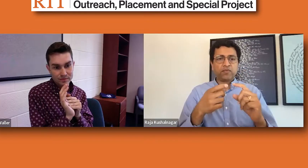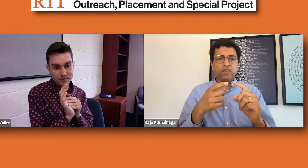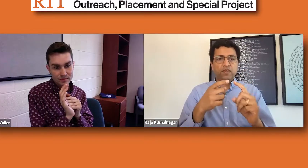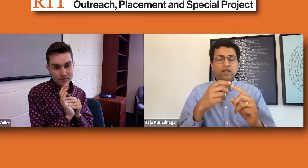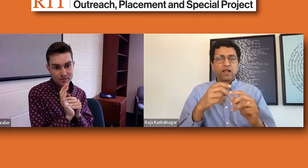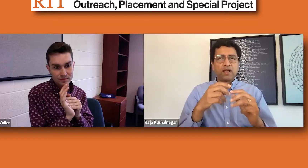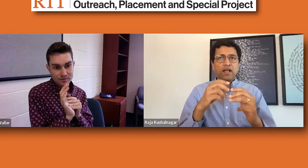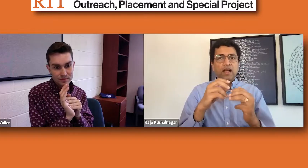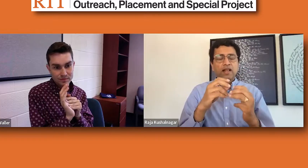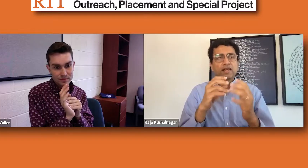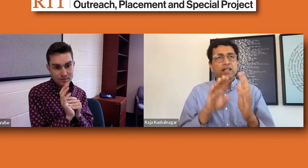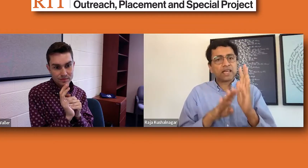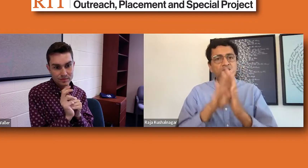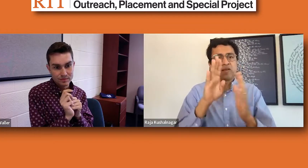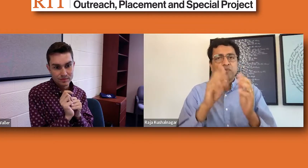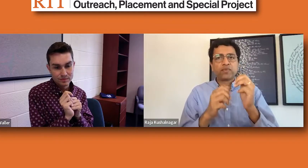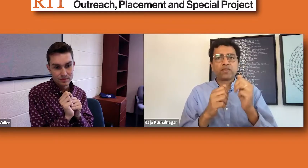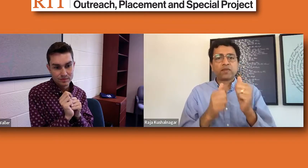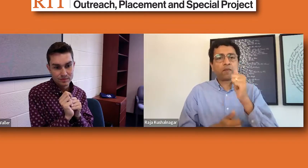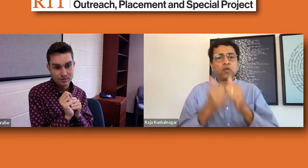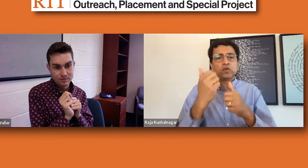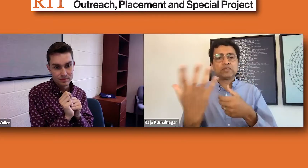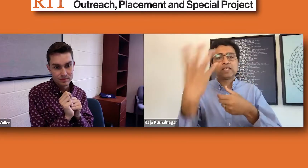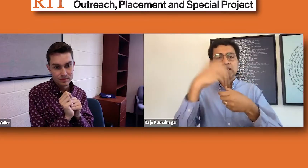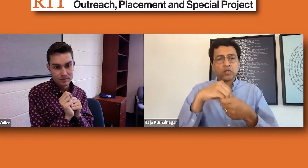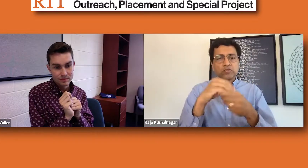to assess or analyze problems and then develop